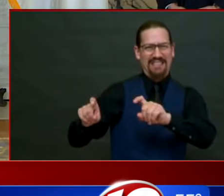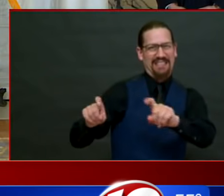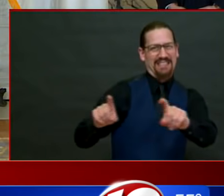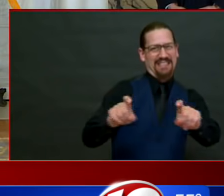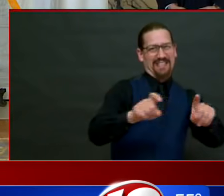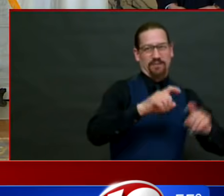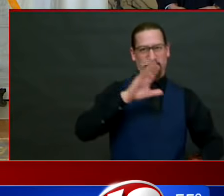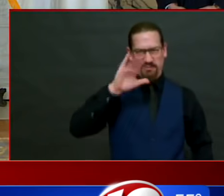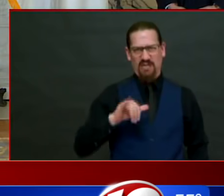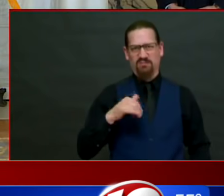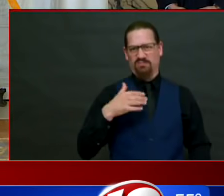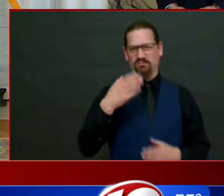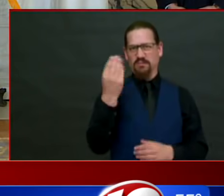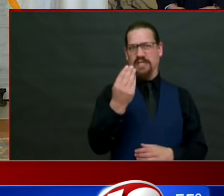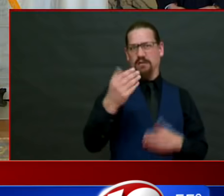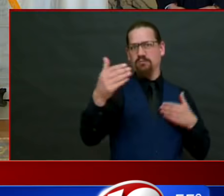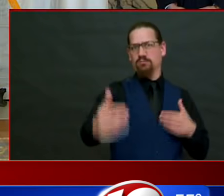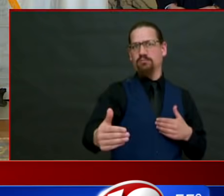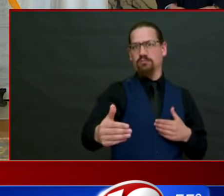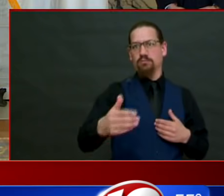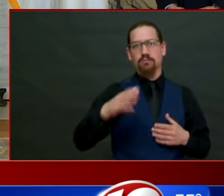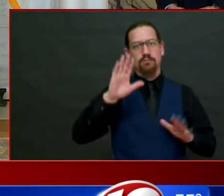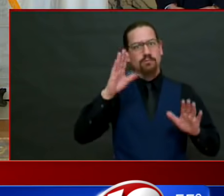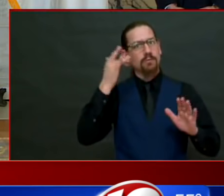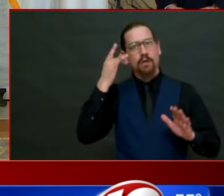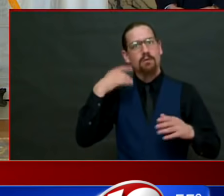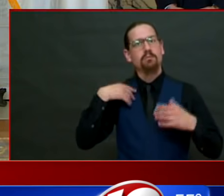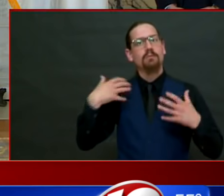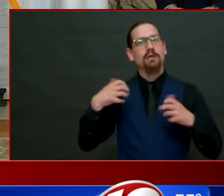A MOMENT IN TIME. I COULD BE TESTED TODAY AND GET